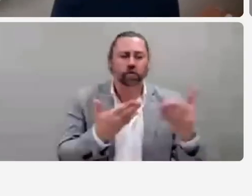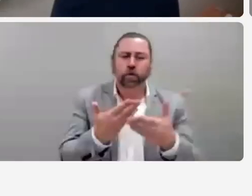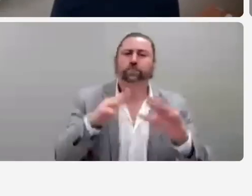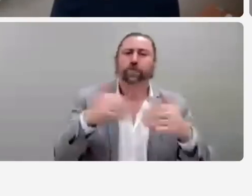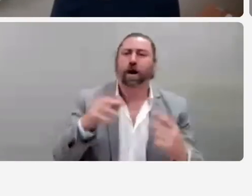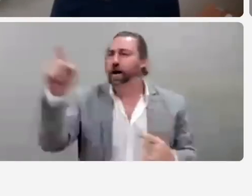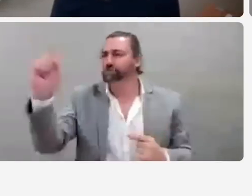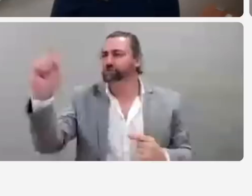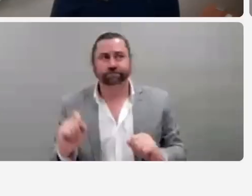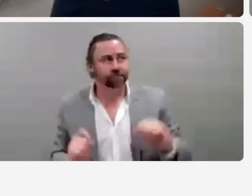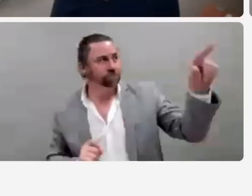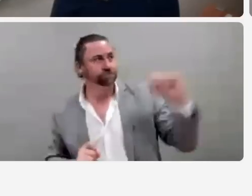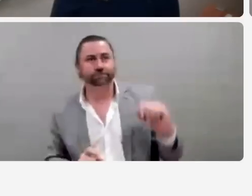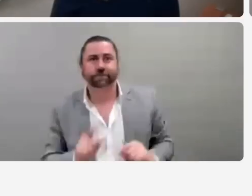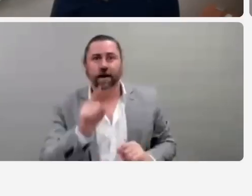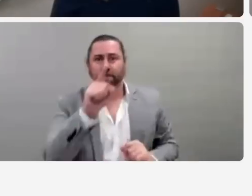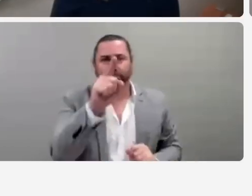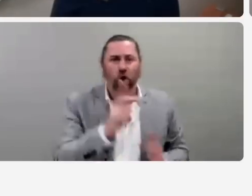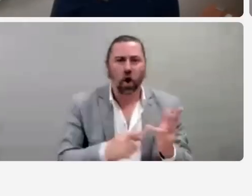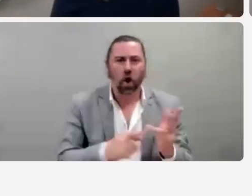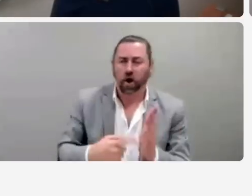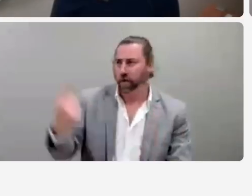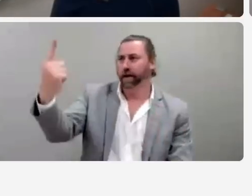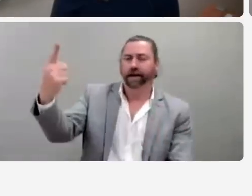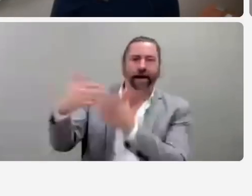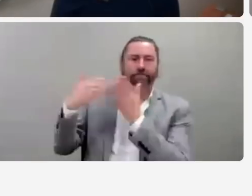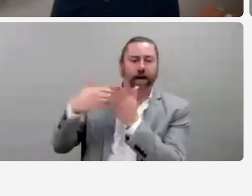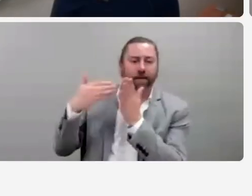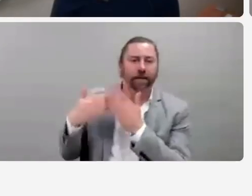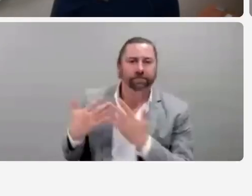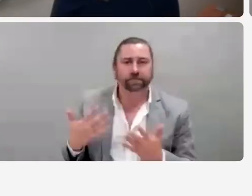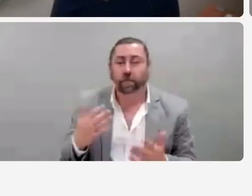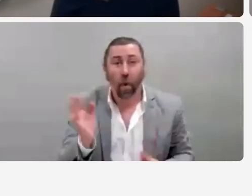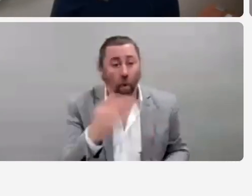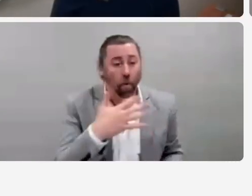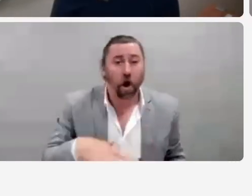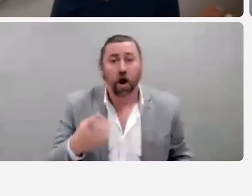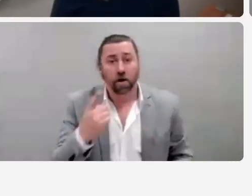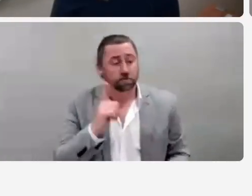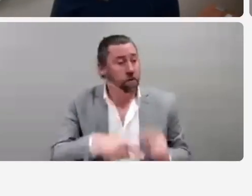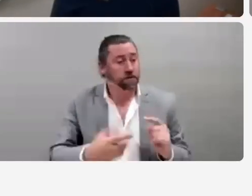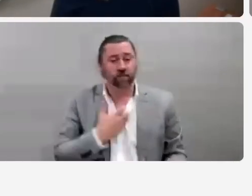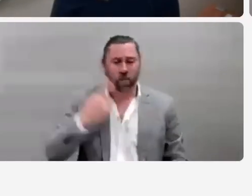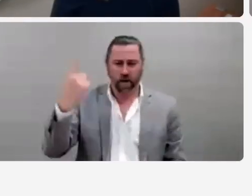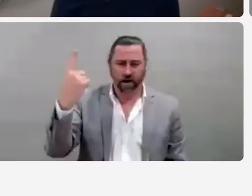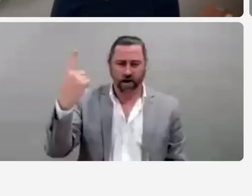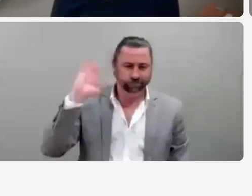that's what they want to do. And not all consumers are going to want to do that. Some people will want to go to one provider and say